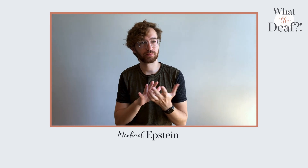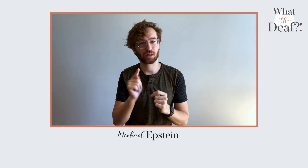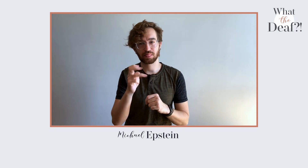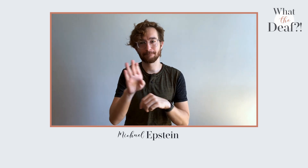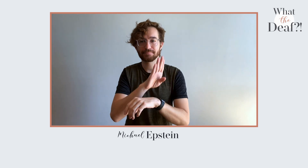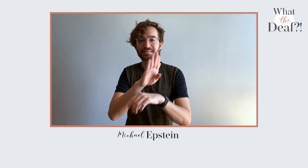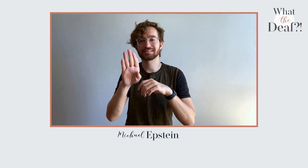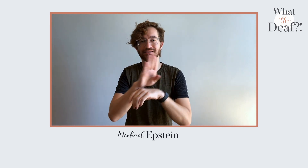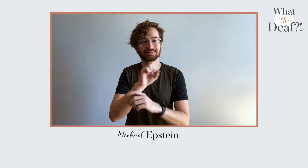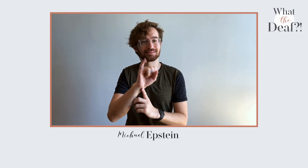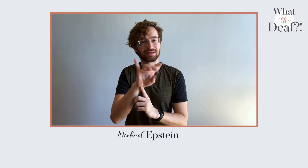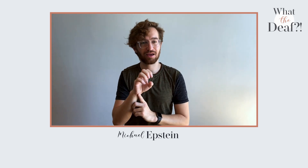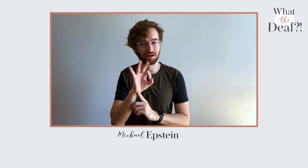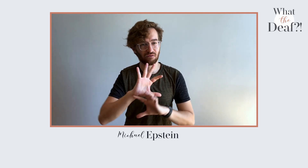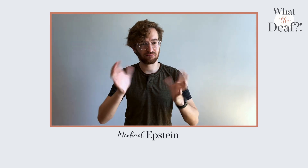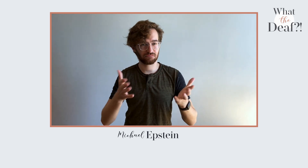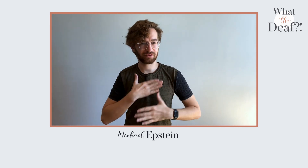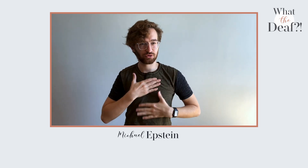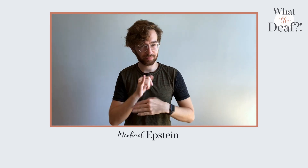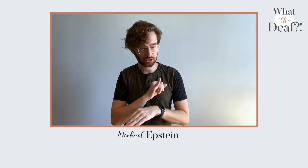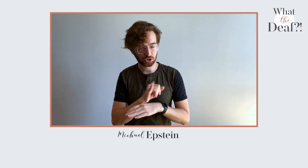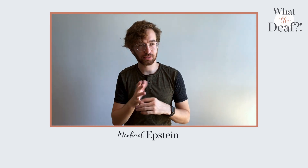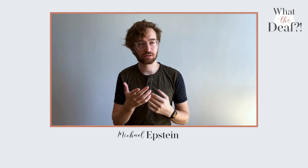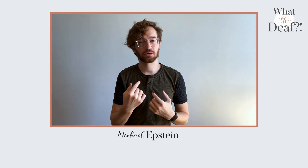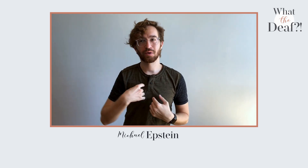the business side of the entertainment industry.